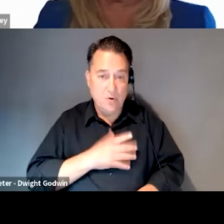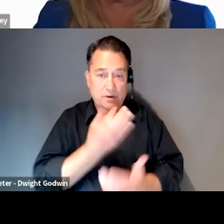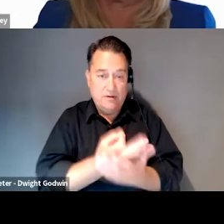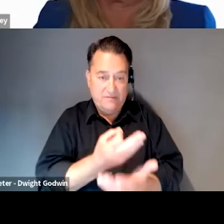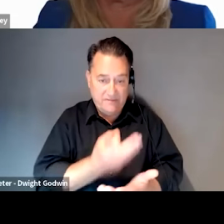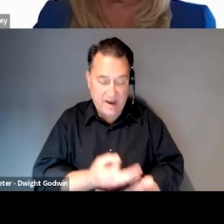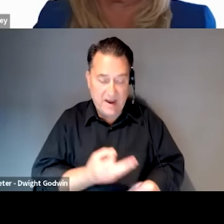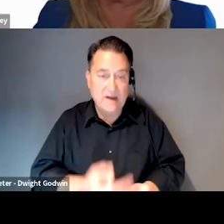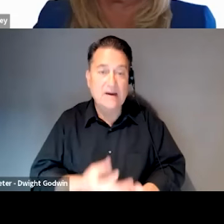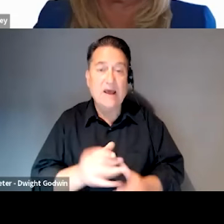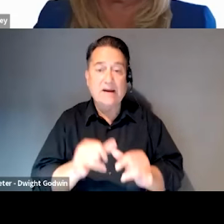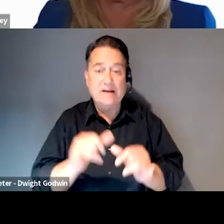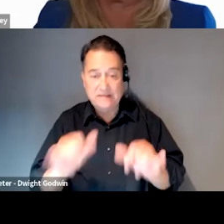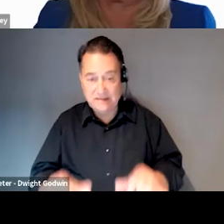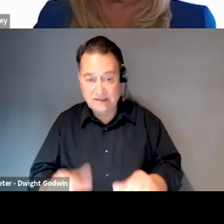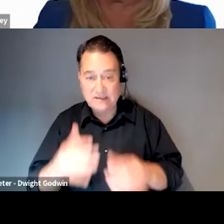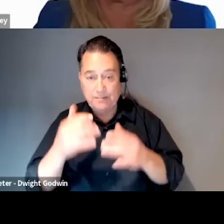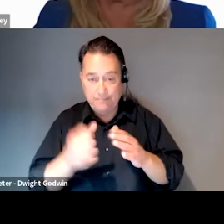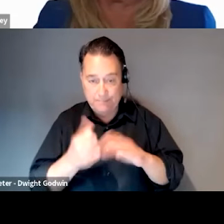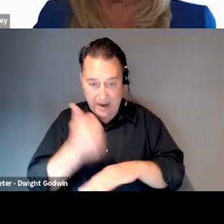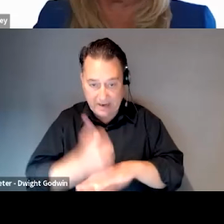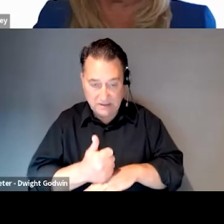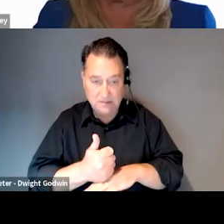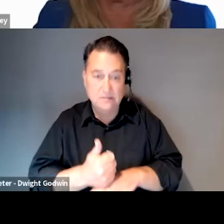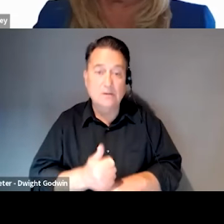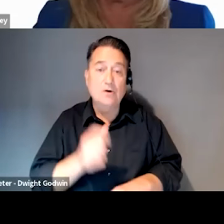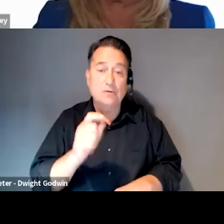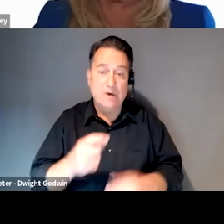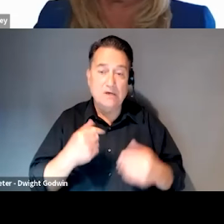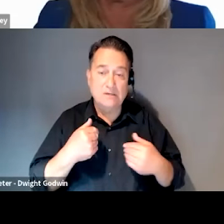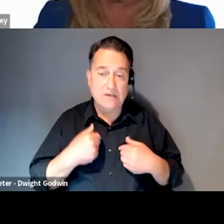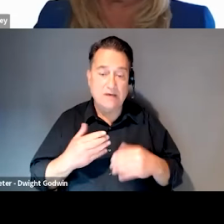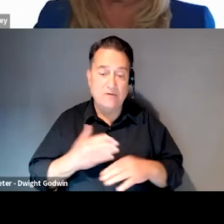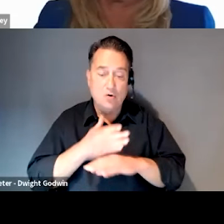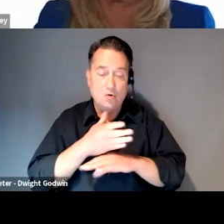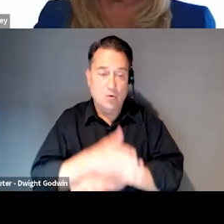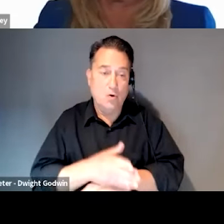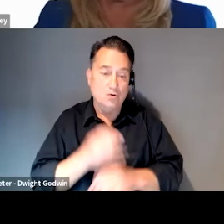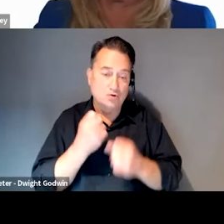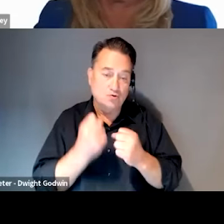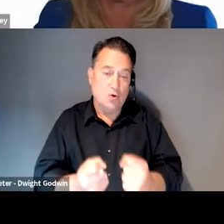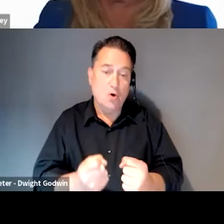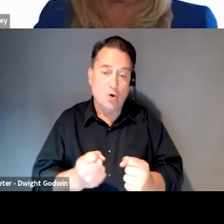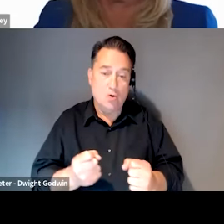And to do this, you have to have a strong cross-systems collaborative structure. So, like I spoke about earlier,